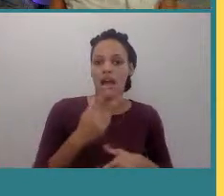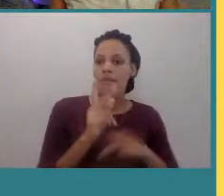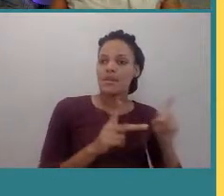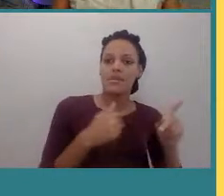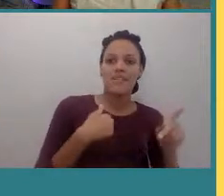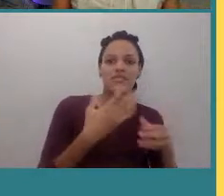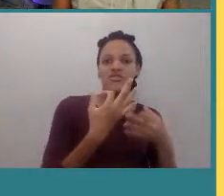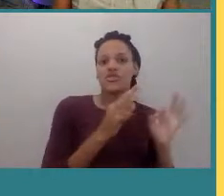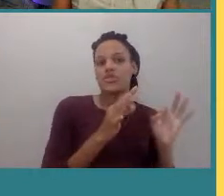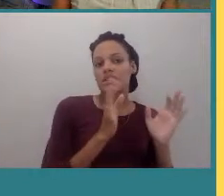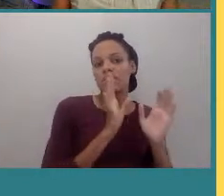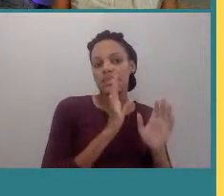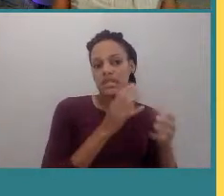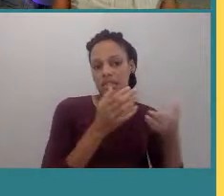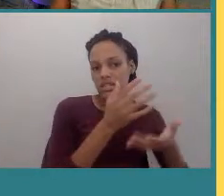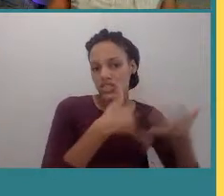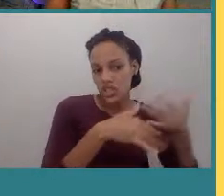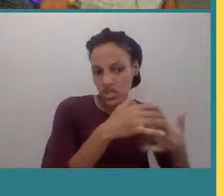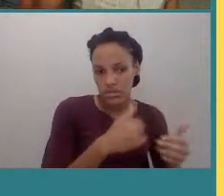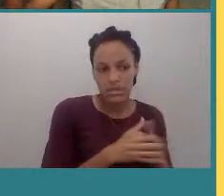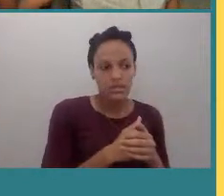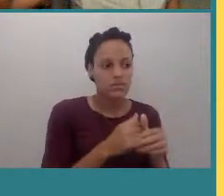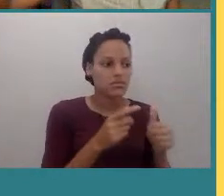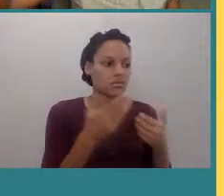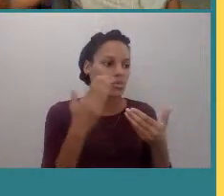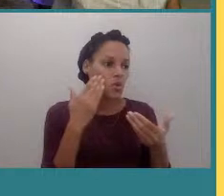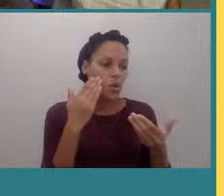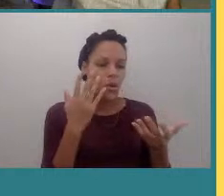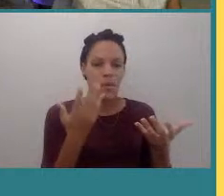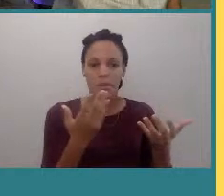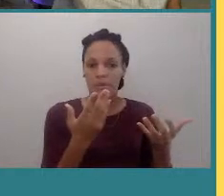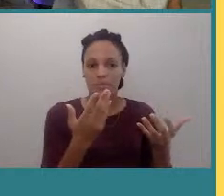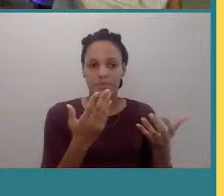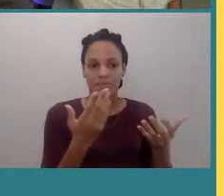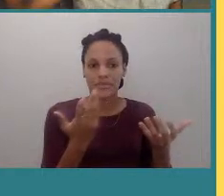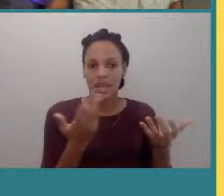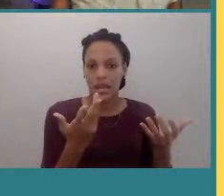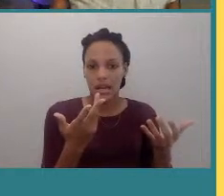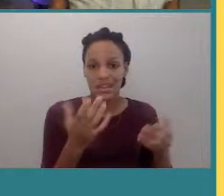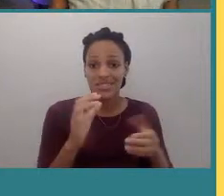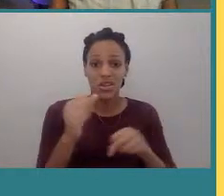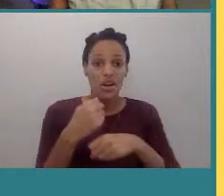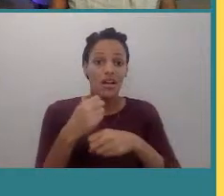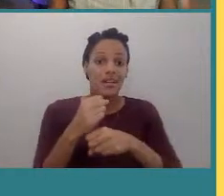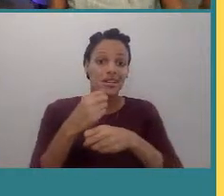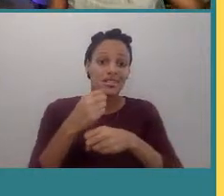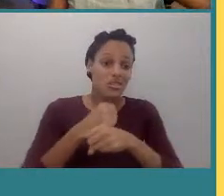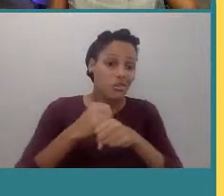what that meant until I started getting educated in thinking about my creative pursuit as a business.